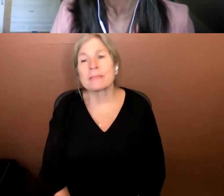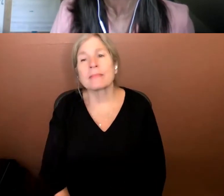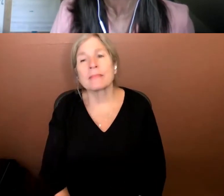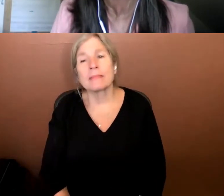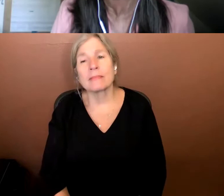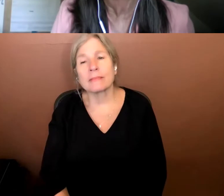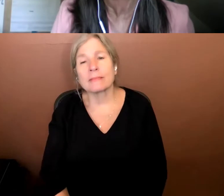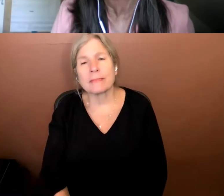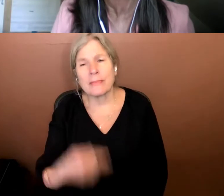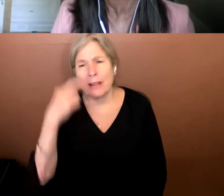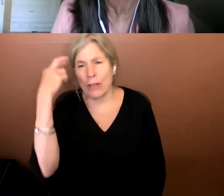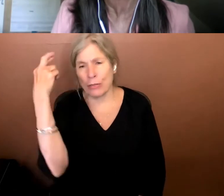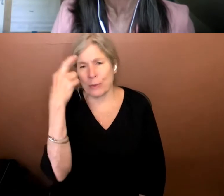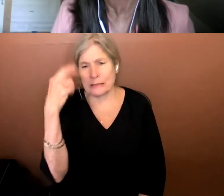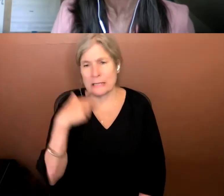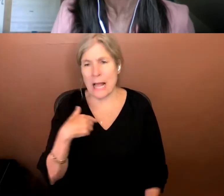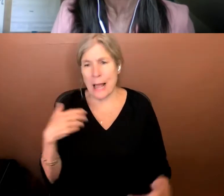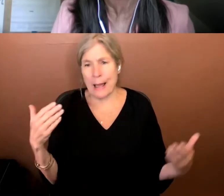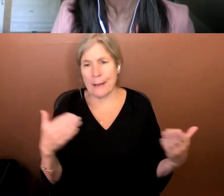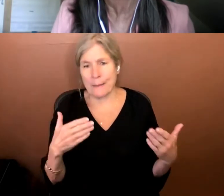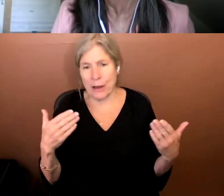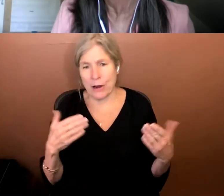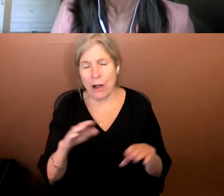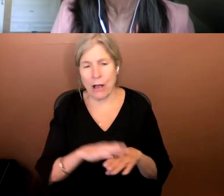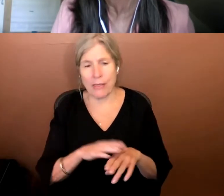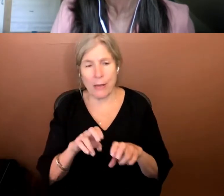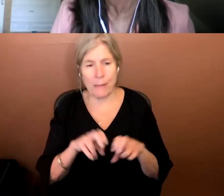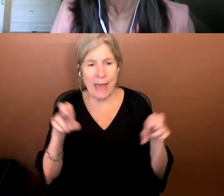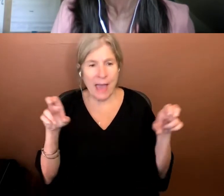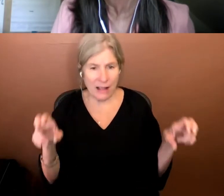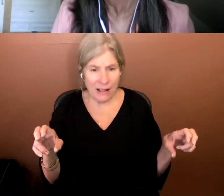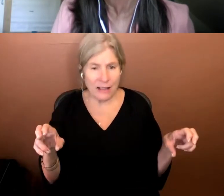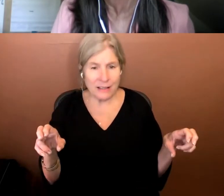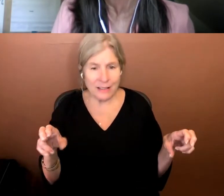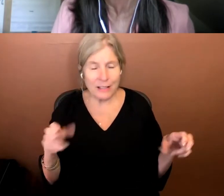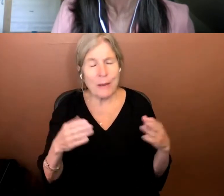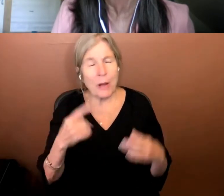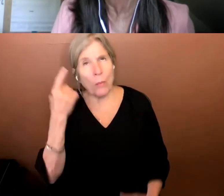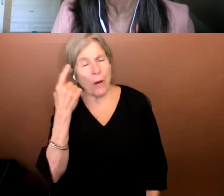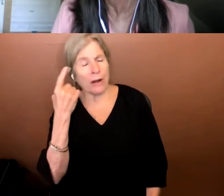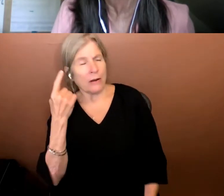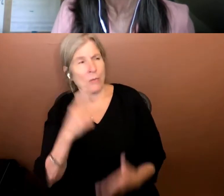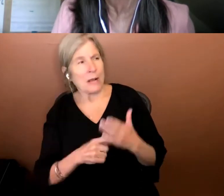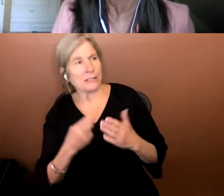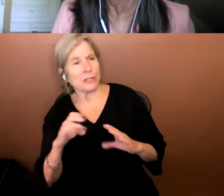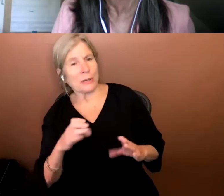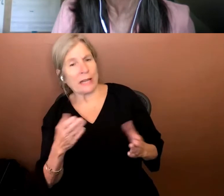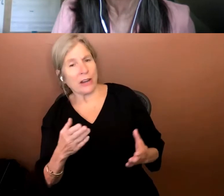The reason I'm here in this panel you might wonder what is she doing here if she knows nothing about comic books?